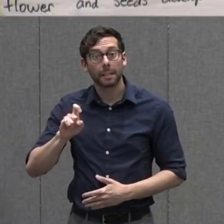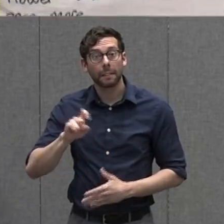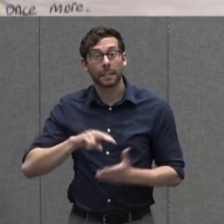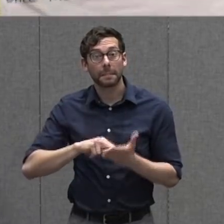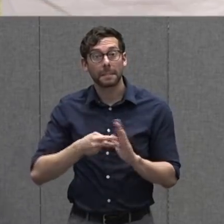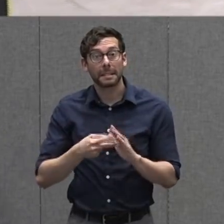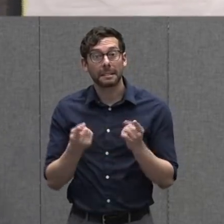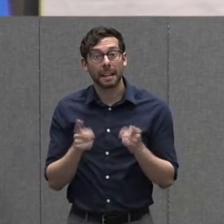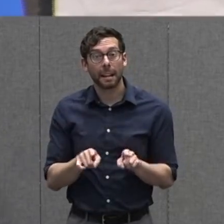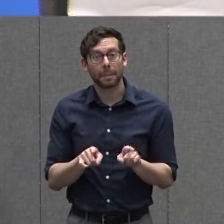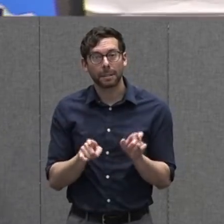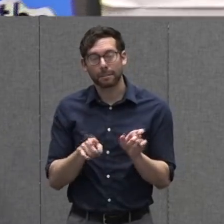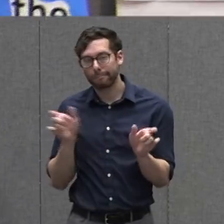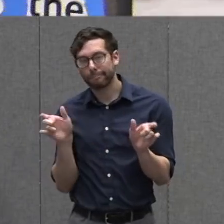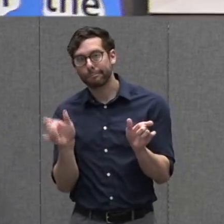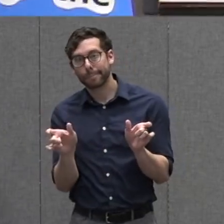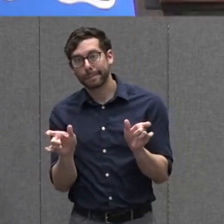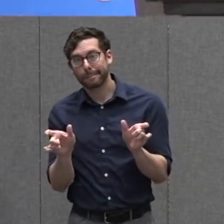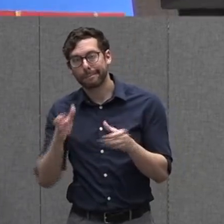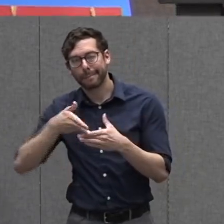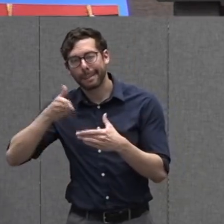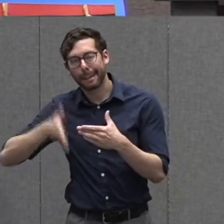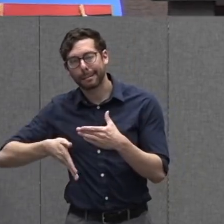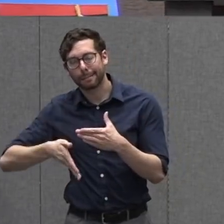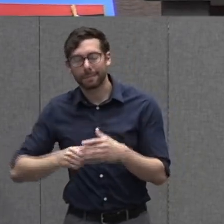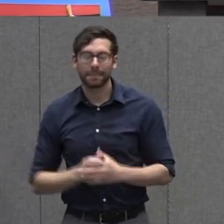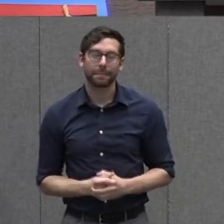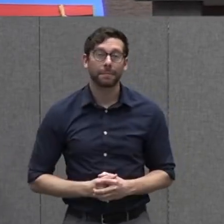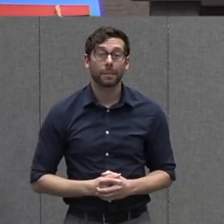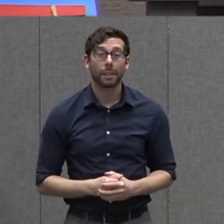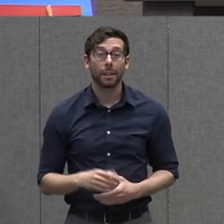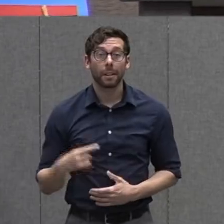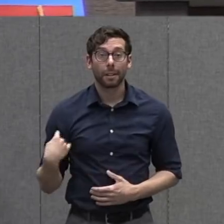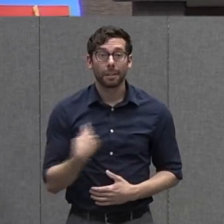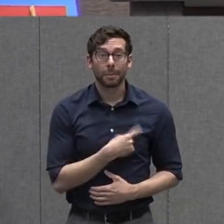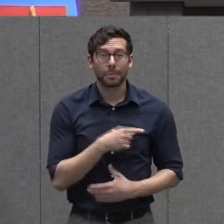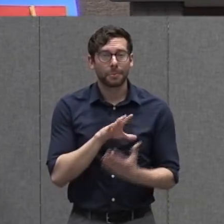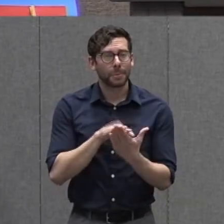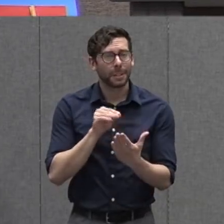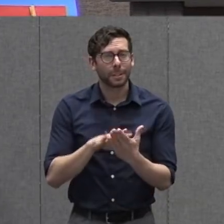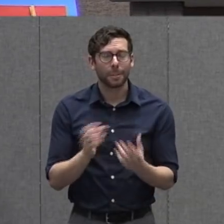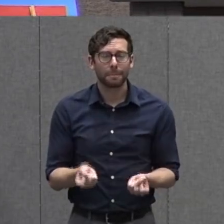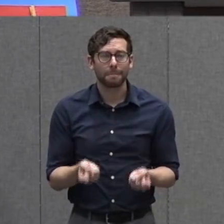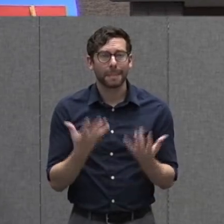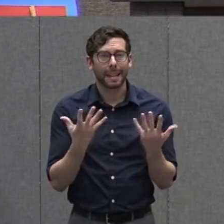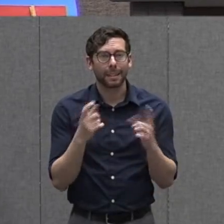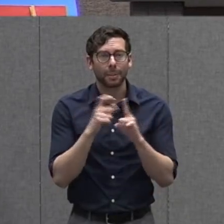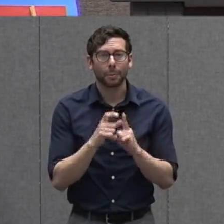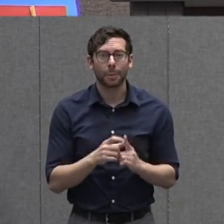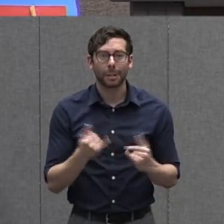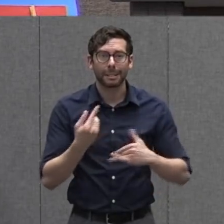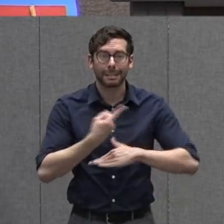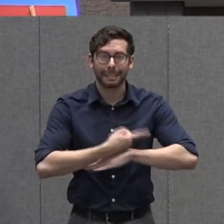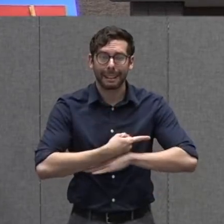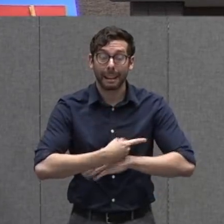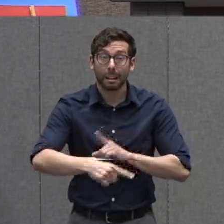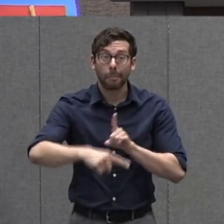So today we looked at a lot of words including our word of the day with Miss Kay, which was adaptation. And when we looked at that word